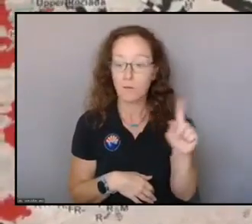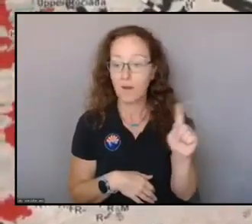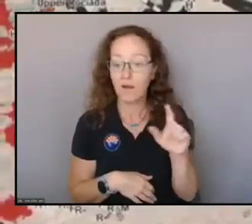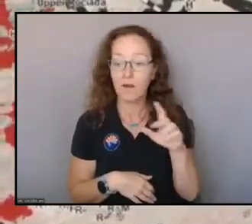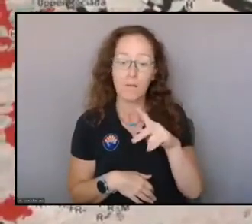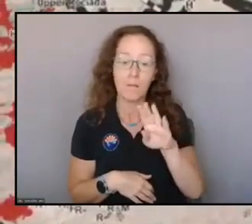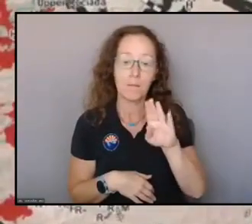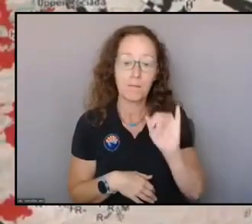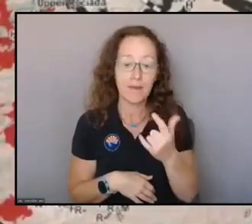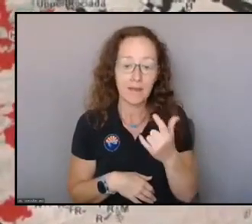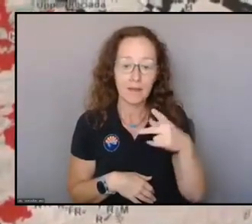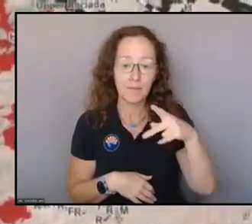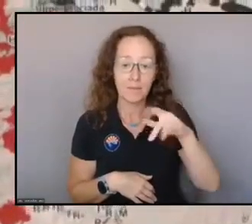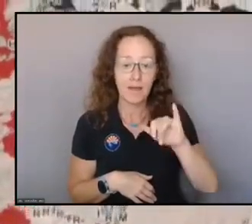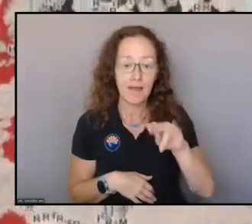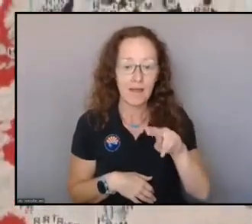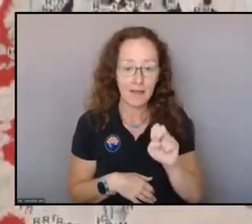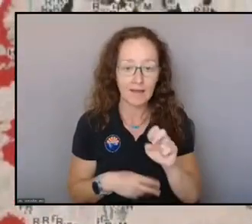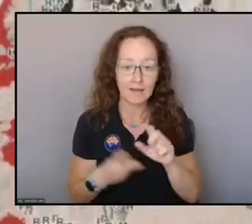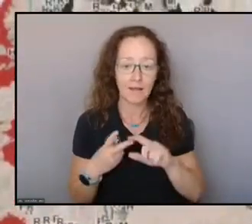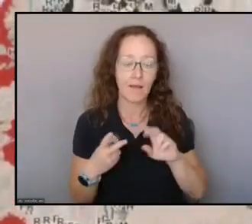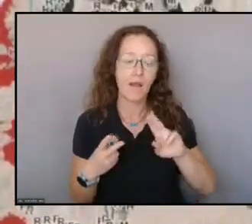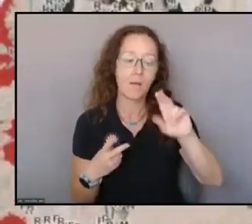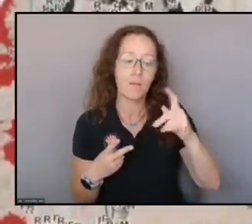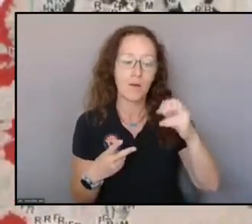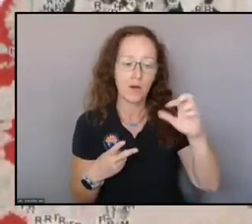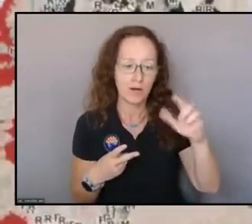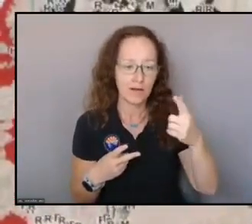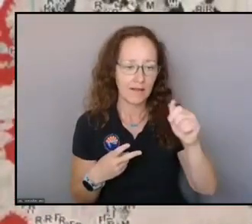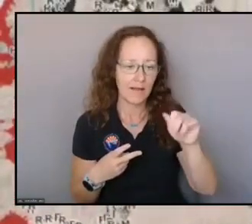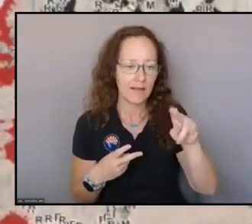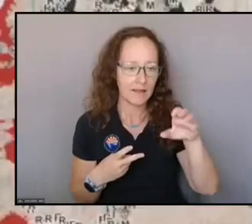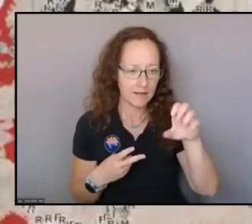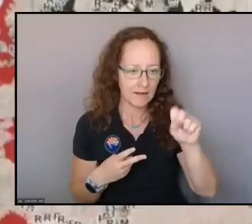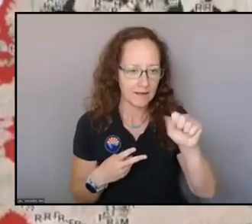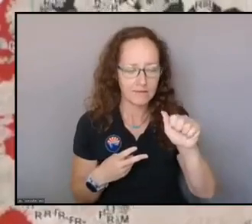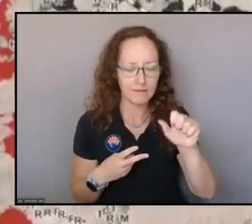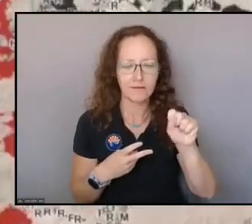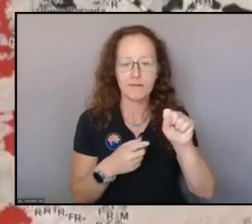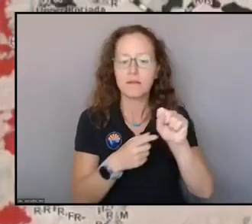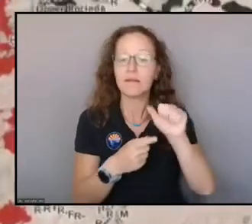I KNOW AS I REPORTED LAST NIGHT, WE DID AN EVACUATION OF THE CALF CANYON SUBDIVISION.